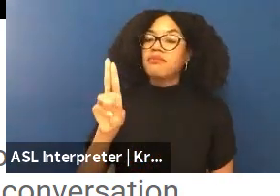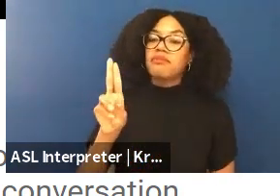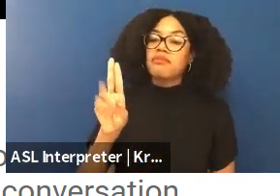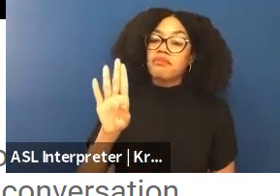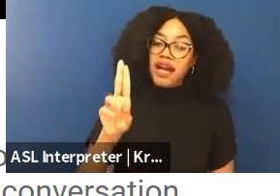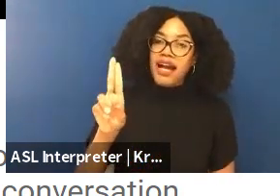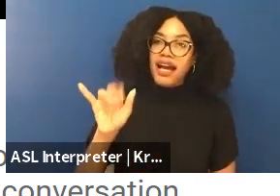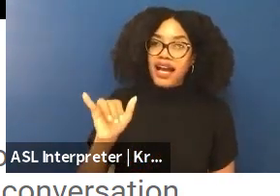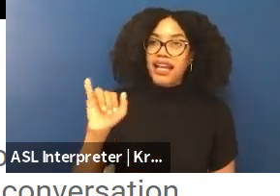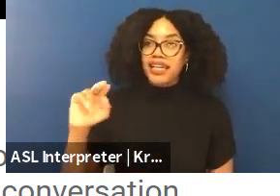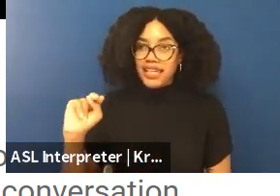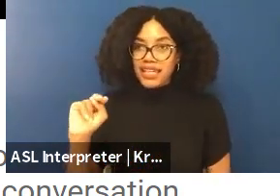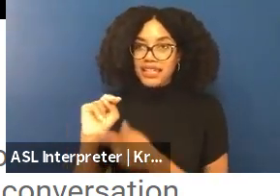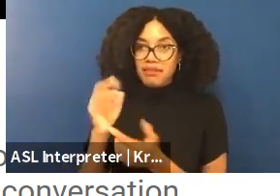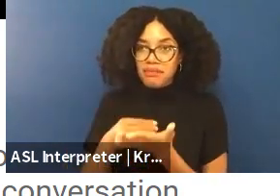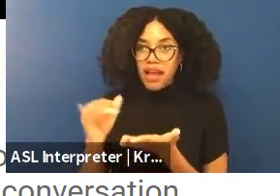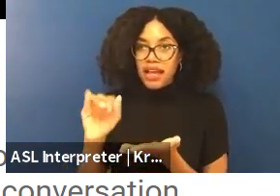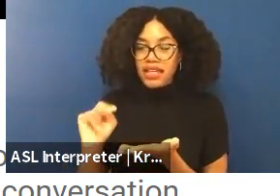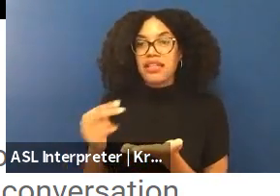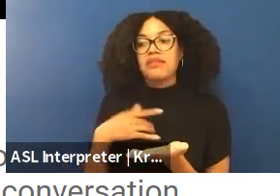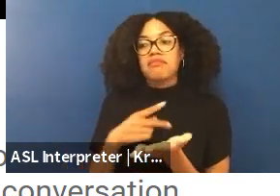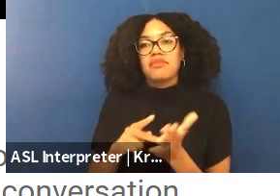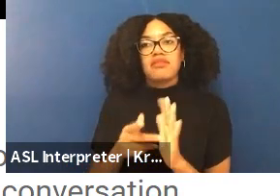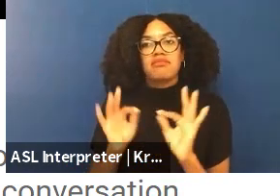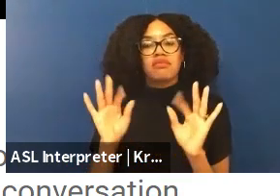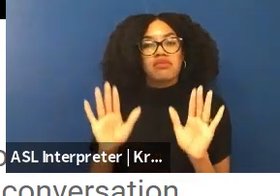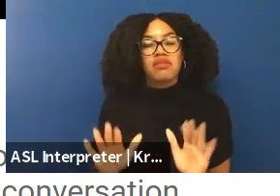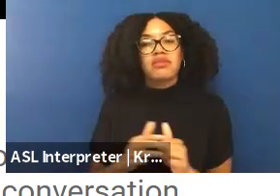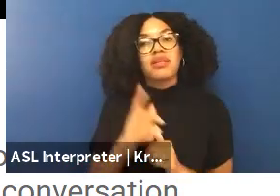because you're still not seen no matter what you do. And faculty also feel like they don't